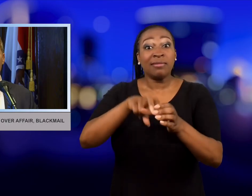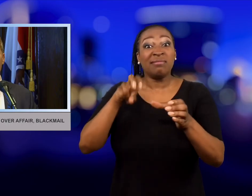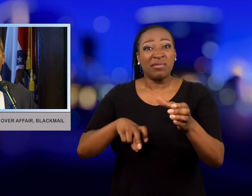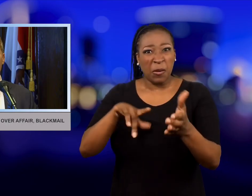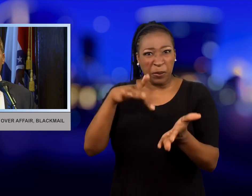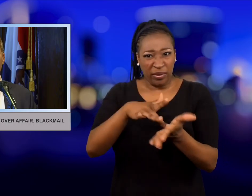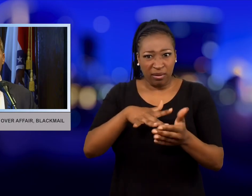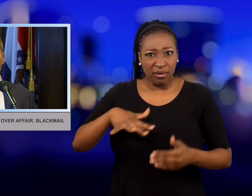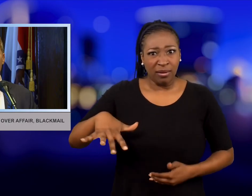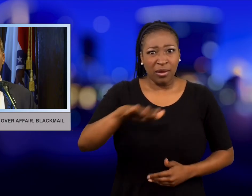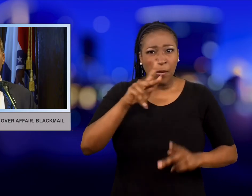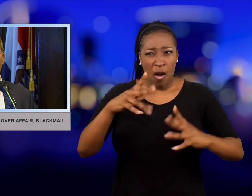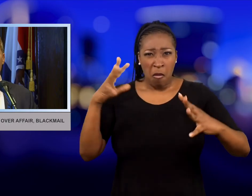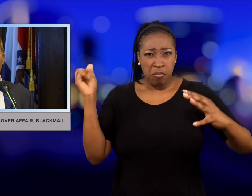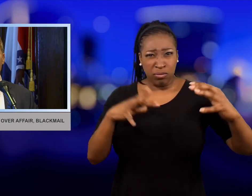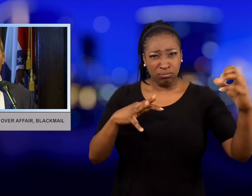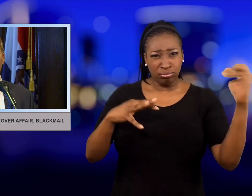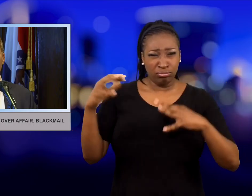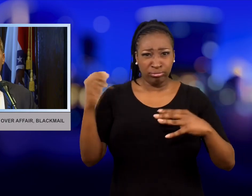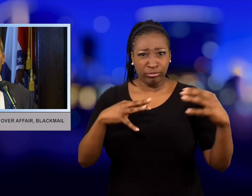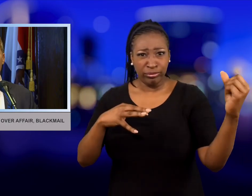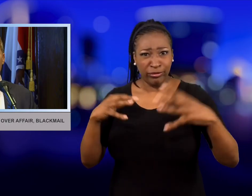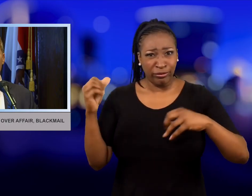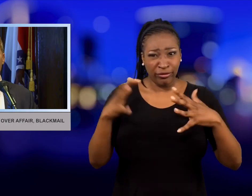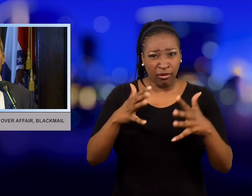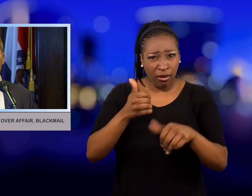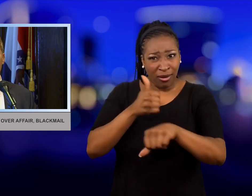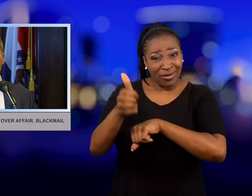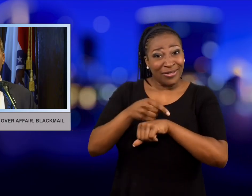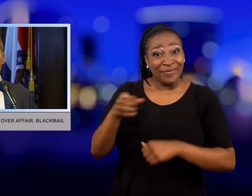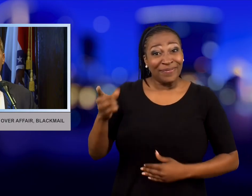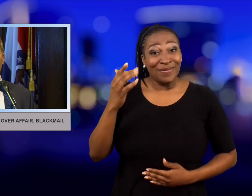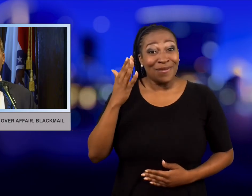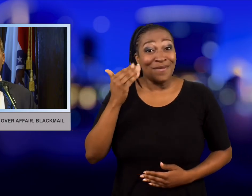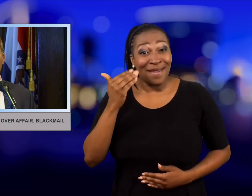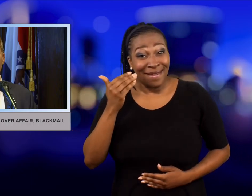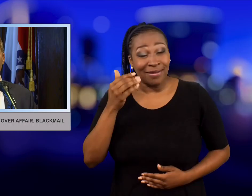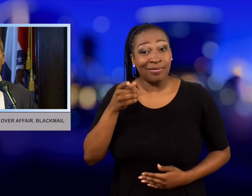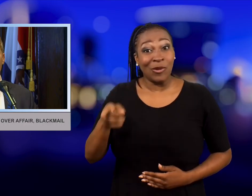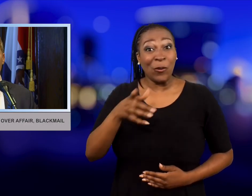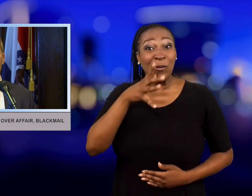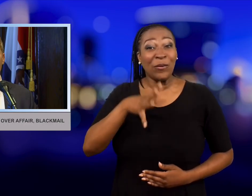His resignation comes amid accusations that he blackmailed and threatened violence against